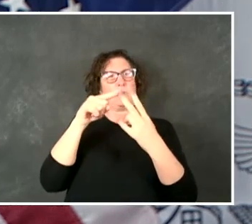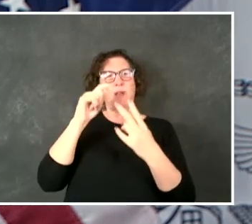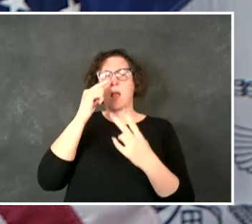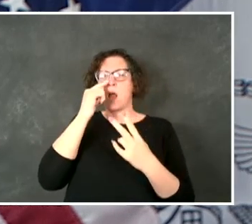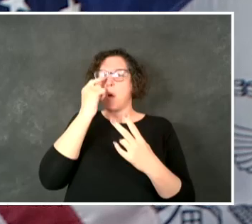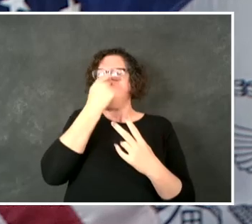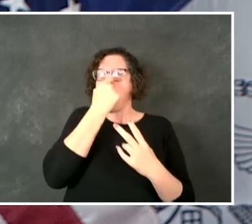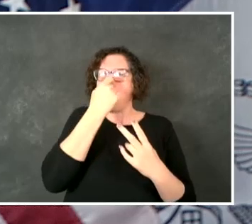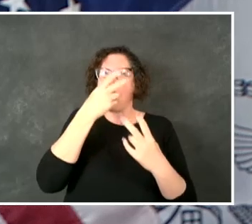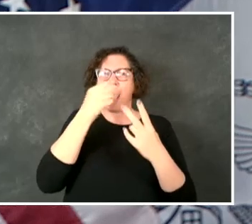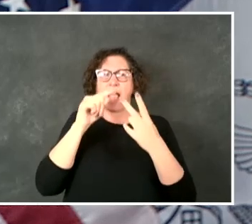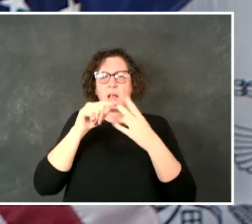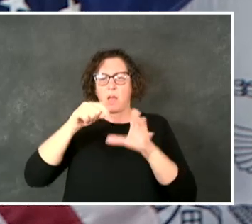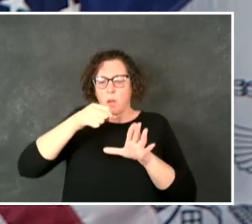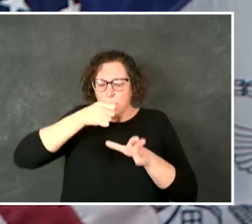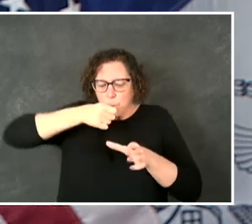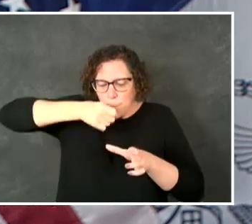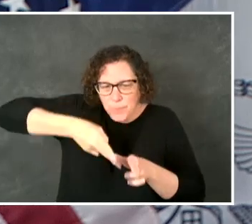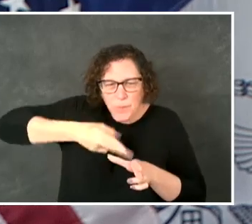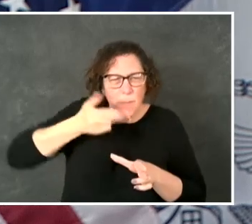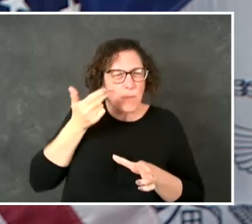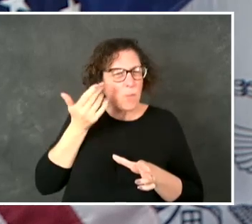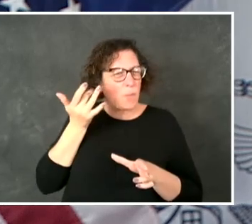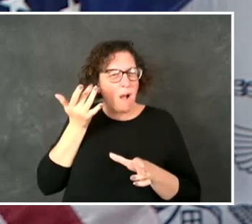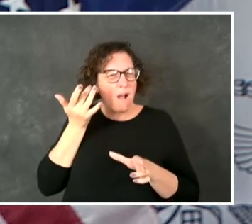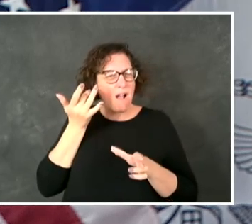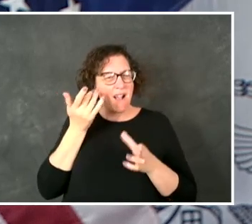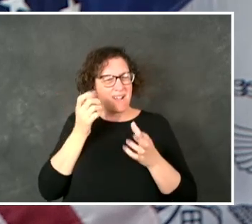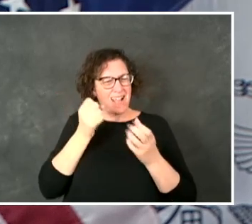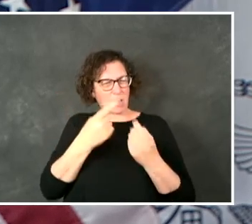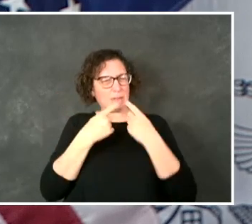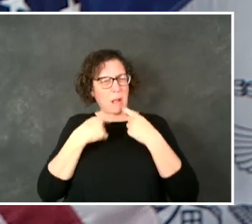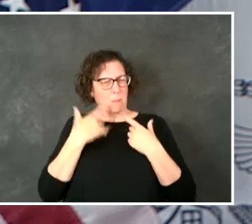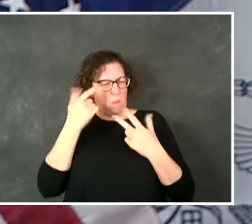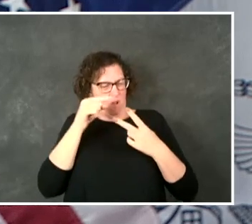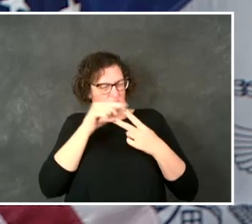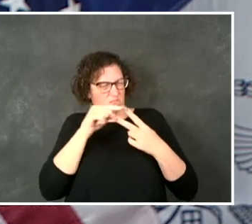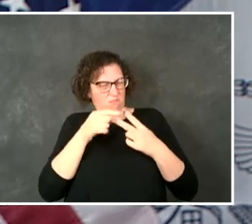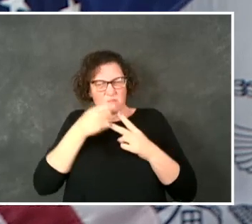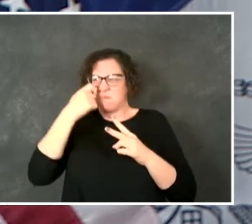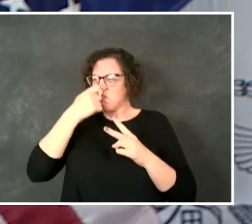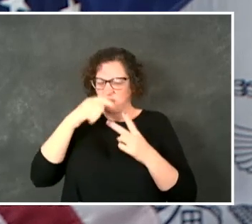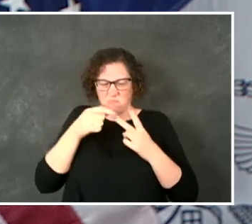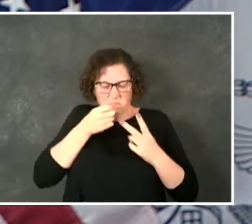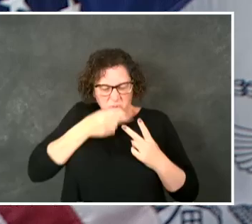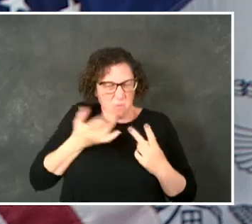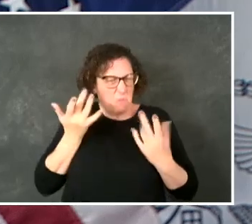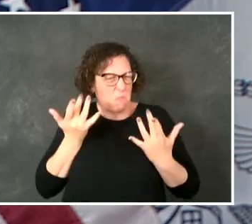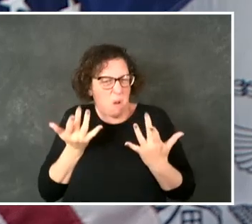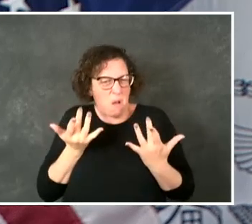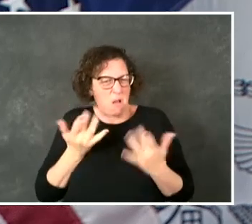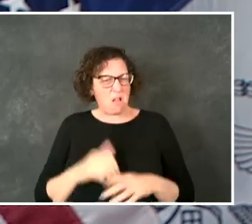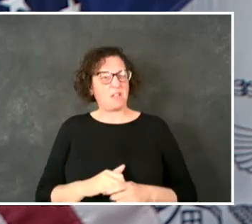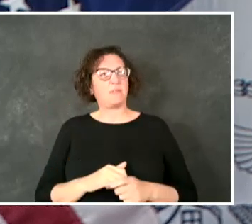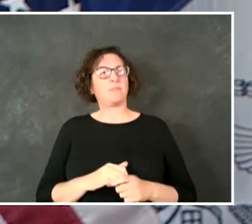CAN YOU EXPLAIN WHY THERE'S TWO SAMPLES BEING COLLECTEDHE R E,